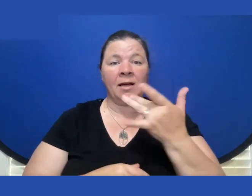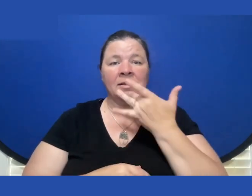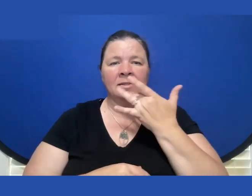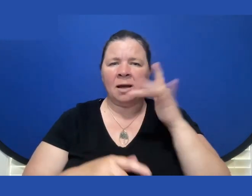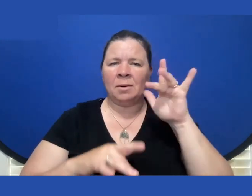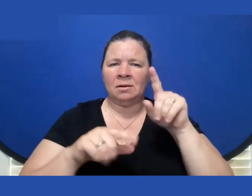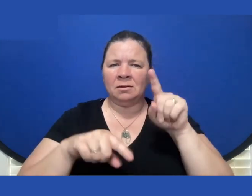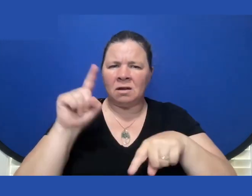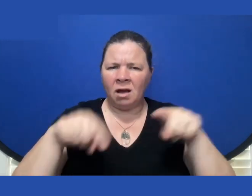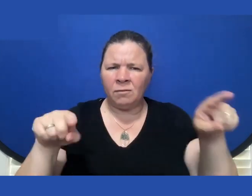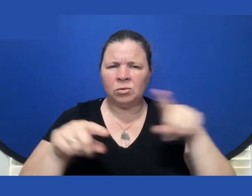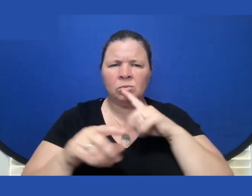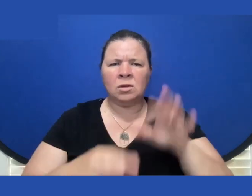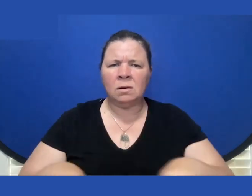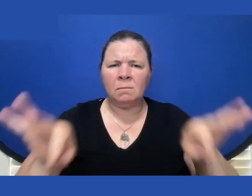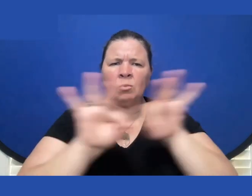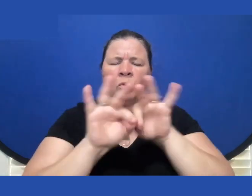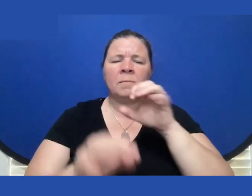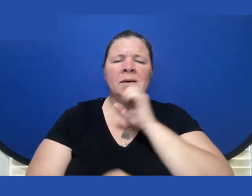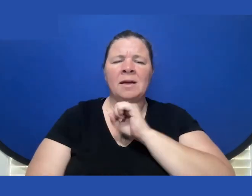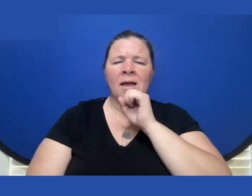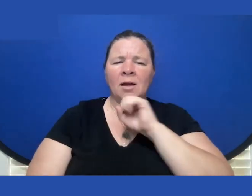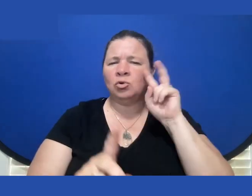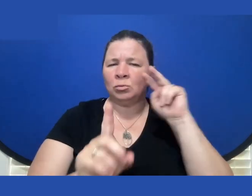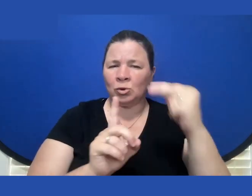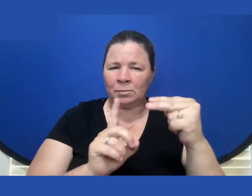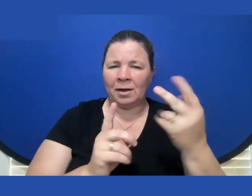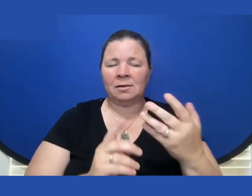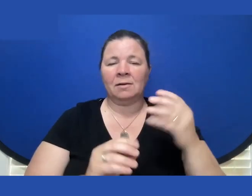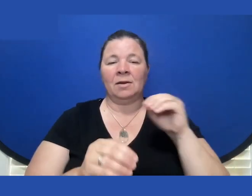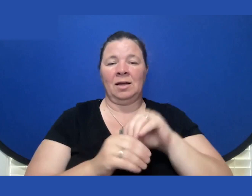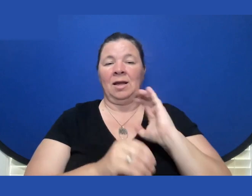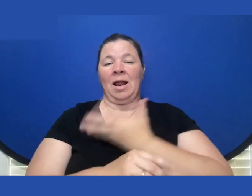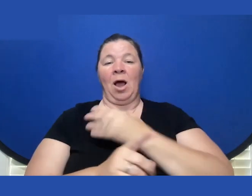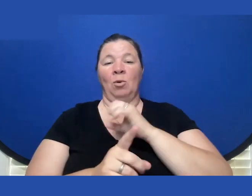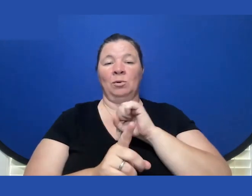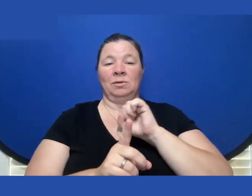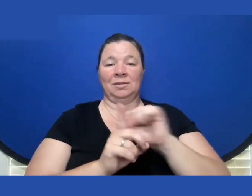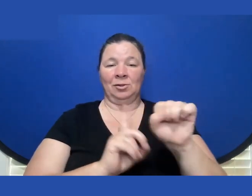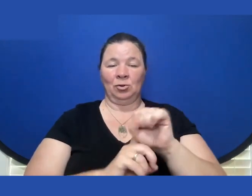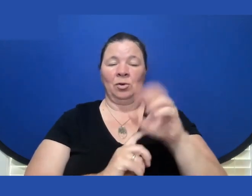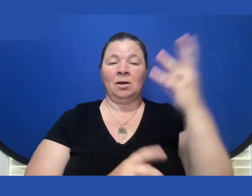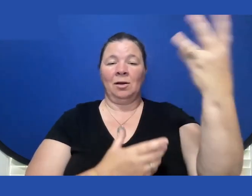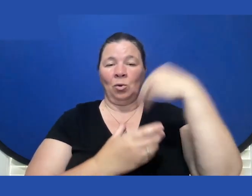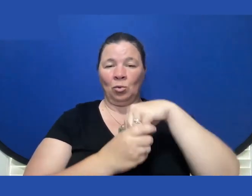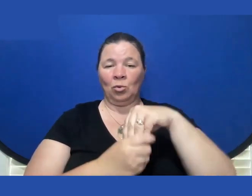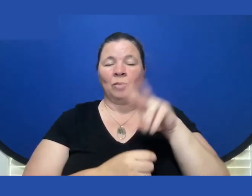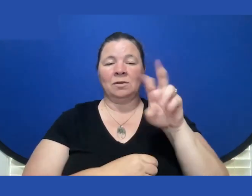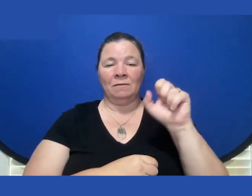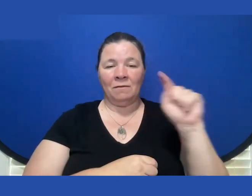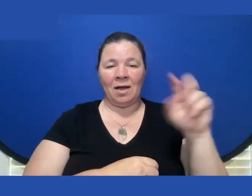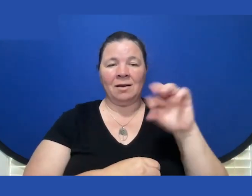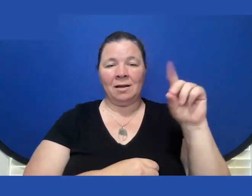is super important from an age perspective and obviously in our case include those Veterans and folks with disabilities in your world